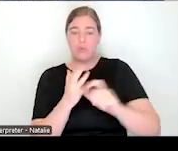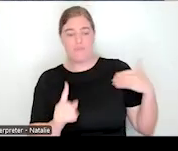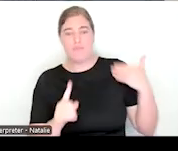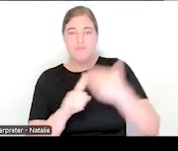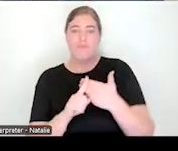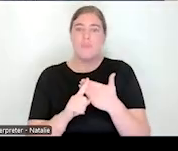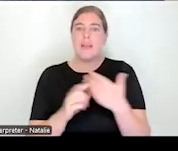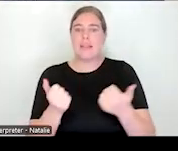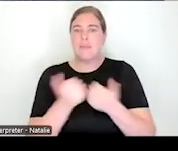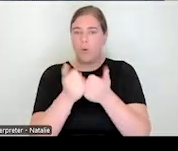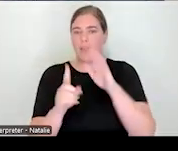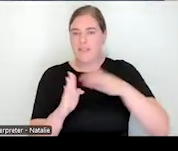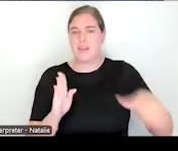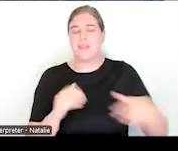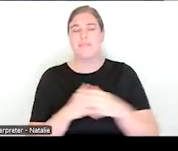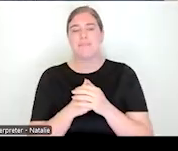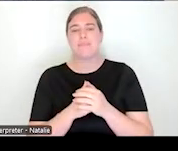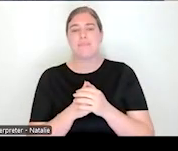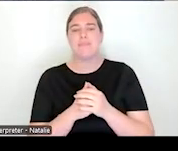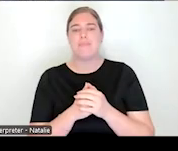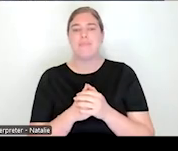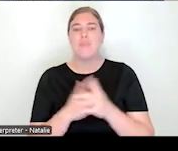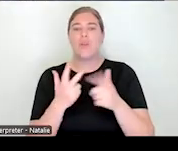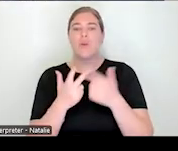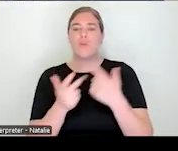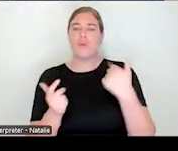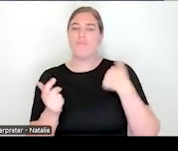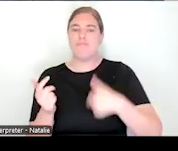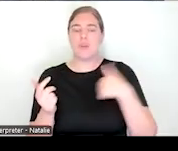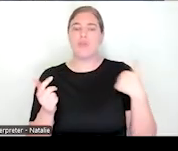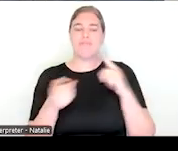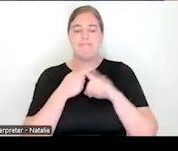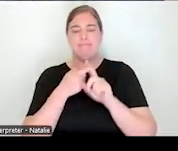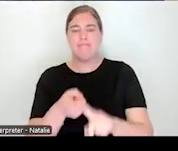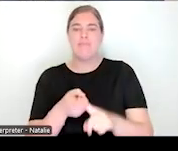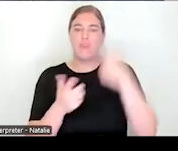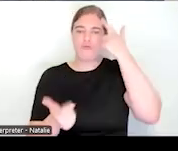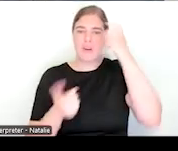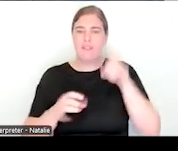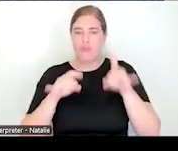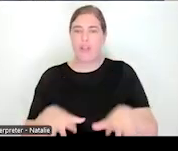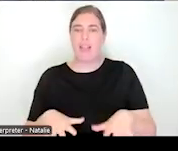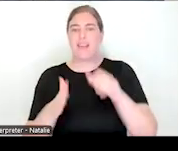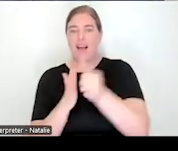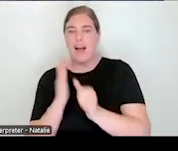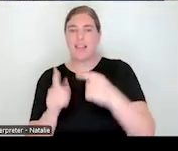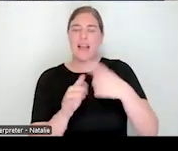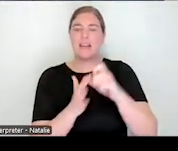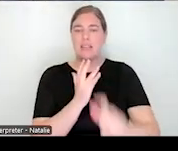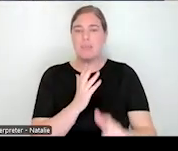There is also a commitment to continuing Creative Australia's existing disability arts awards. Many